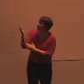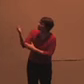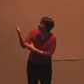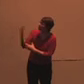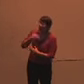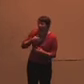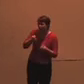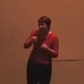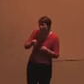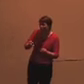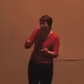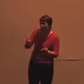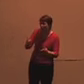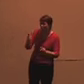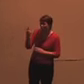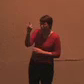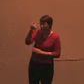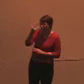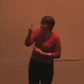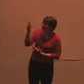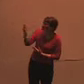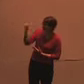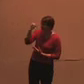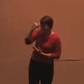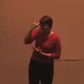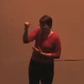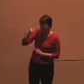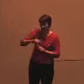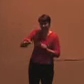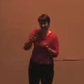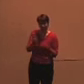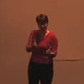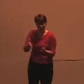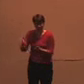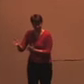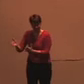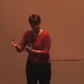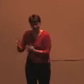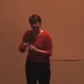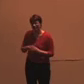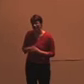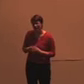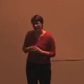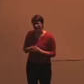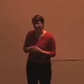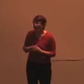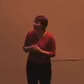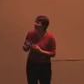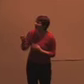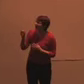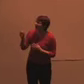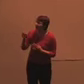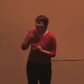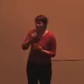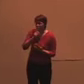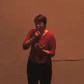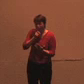this idea in a different way. I won the competition, but it's really, really strange things,